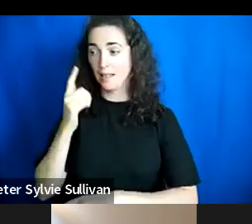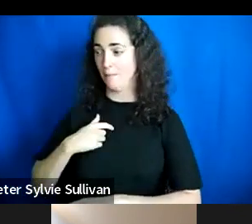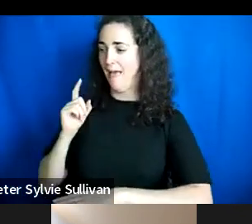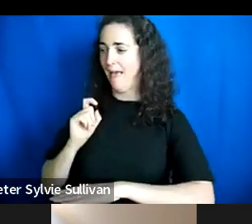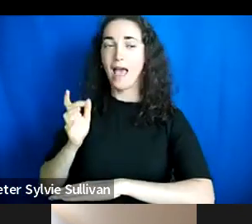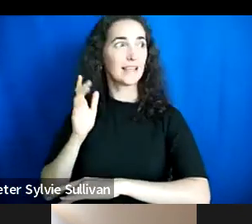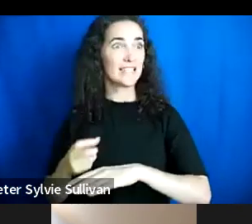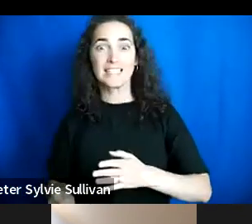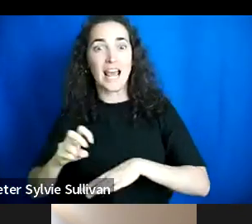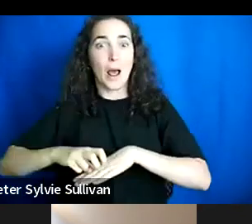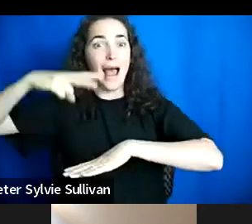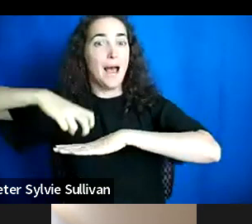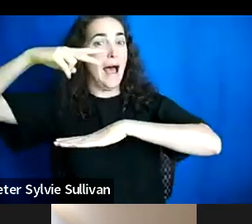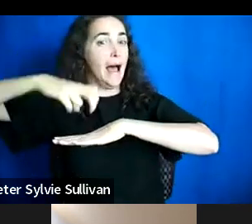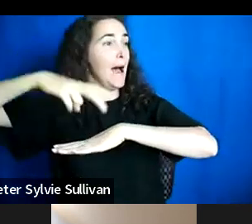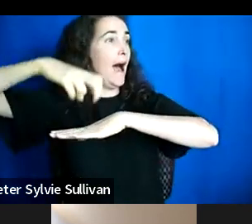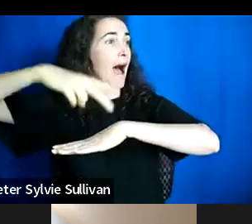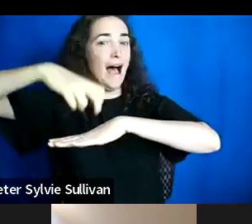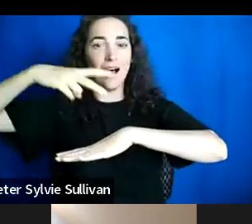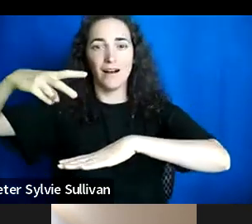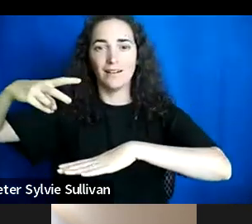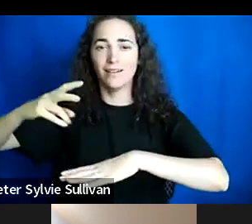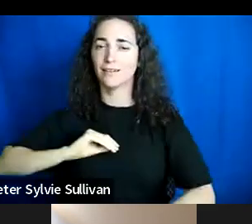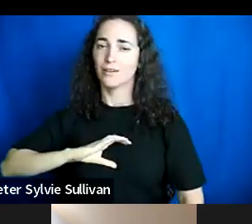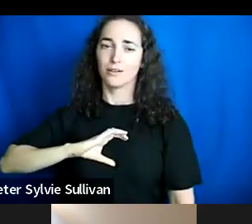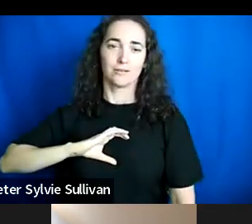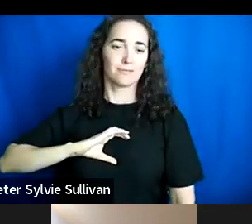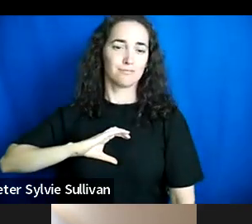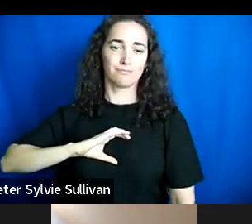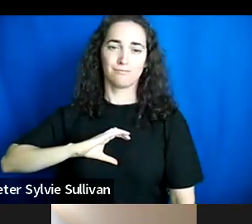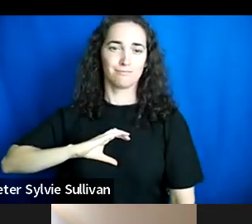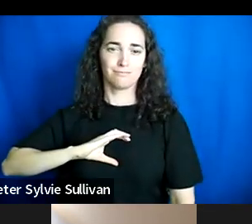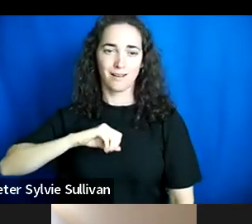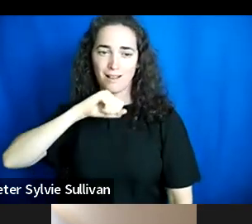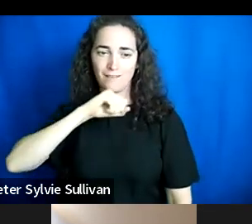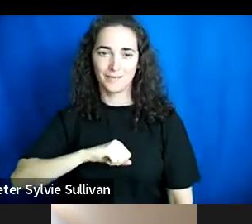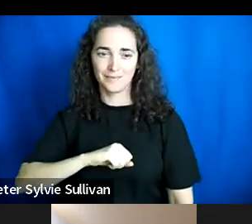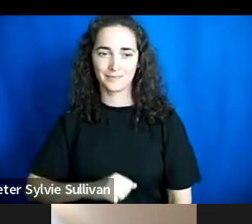You know those are the rules I like. Thank you, Mike.